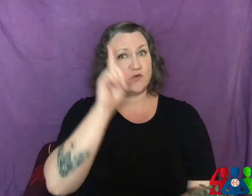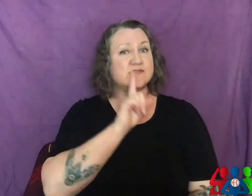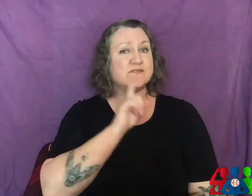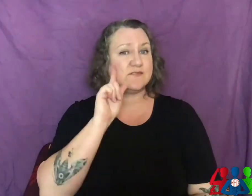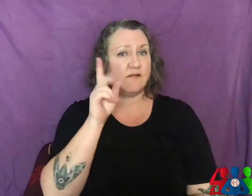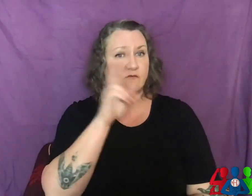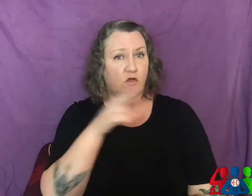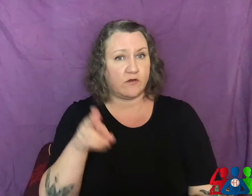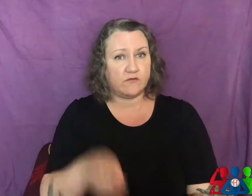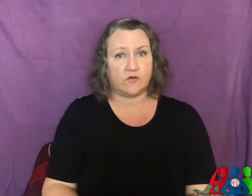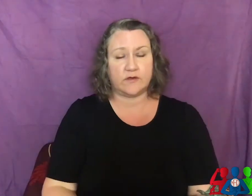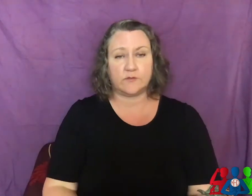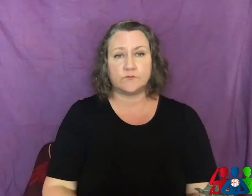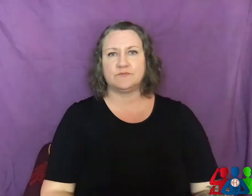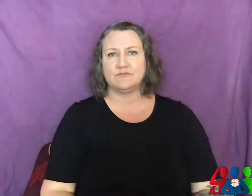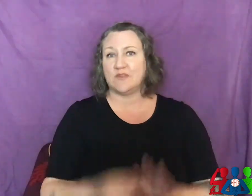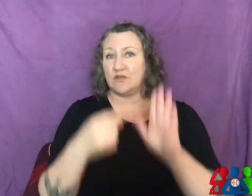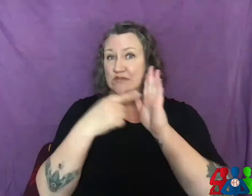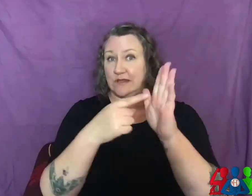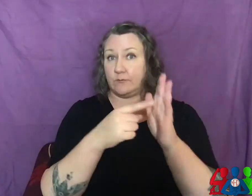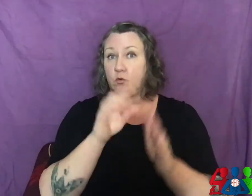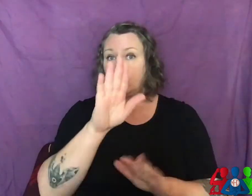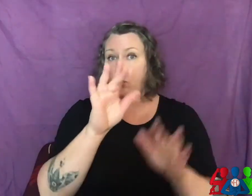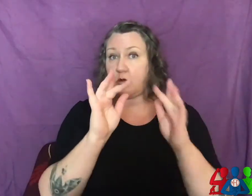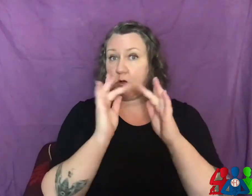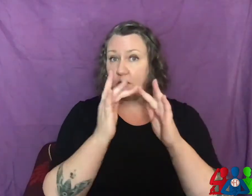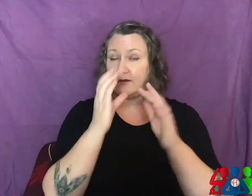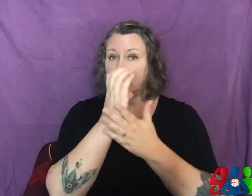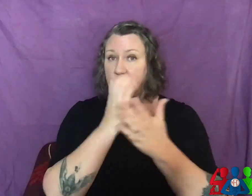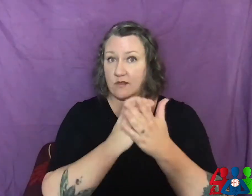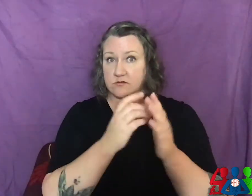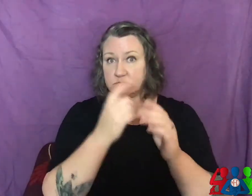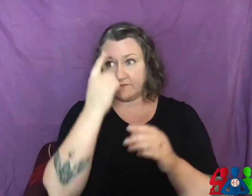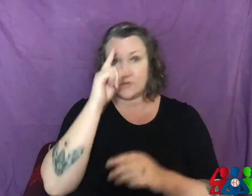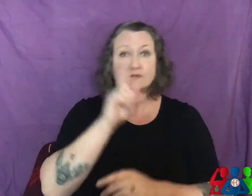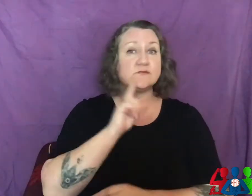You need to consider this for online learning, especially for deaf and hard-of-hearing